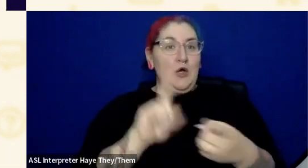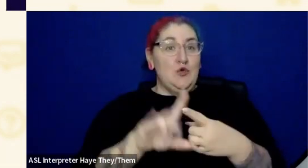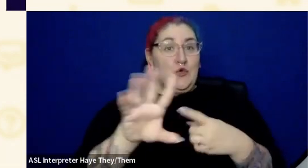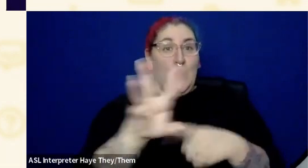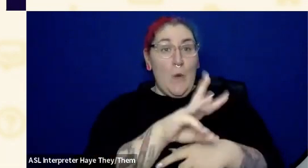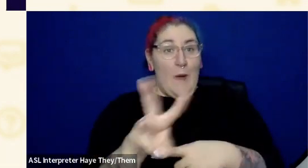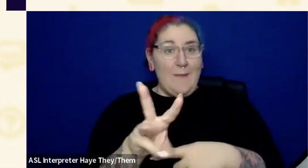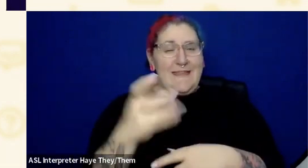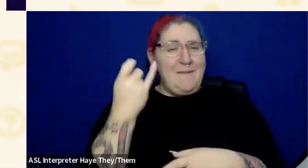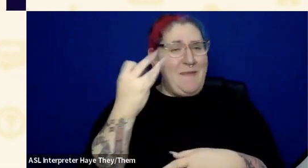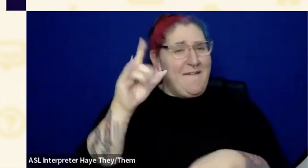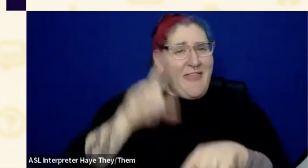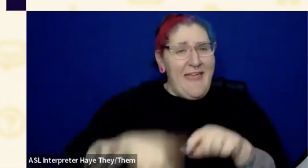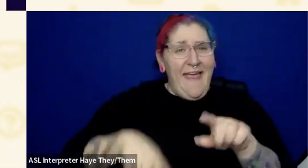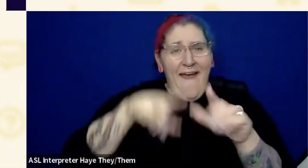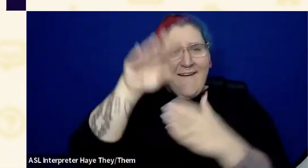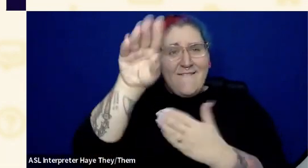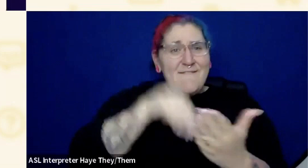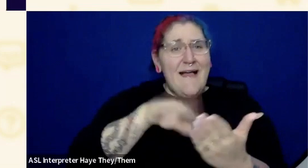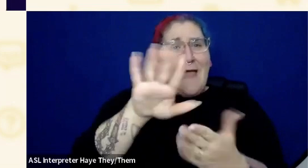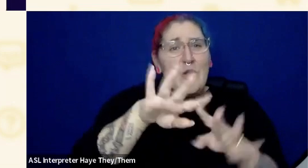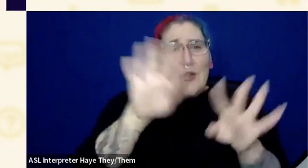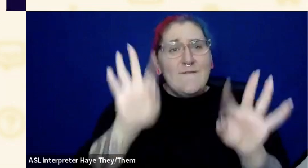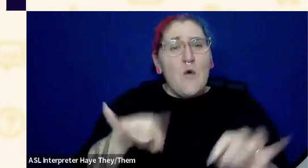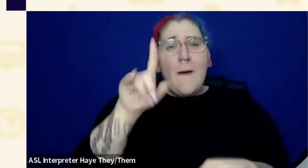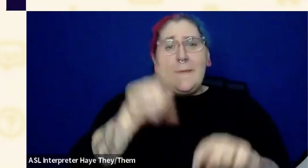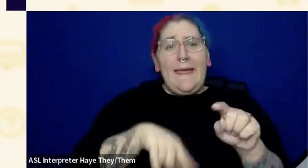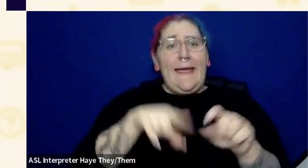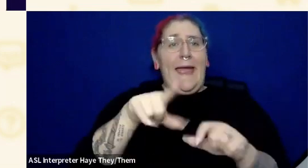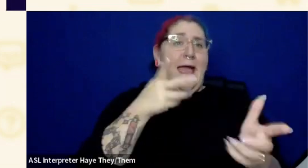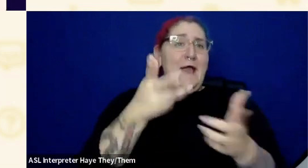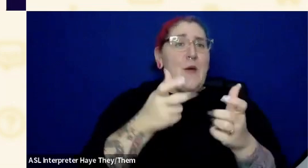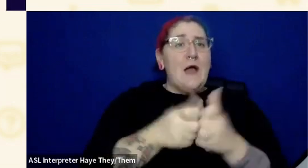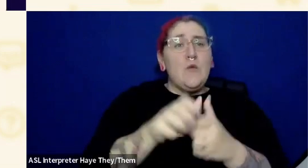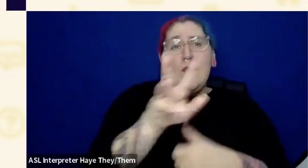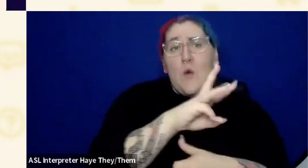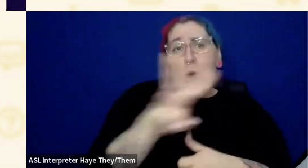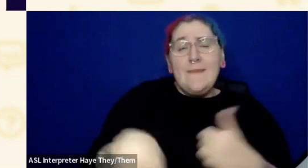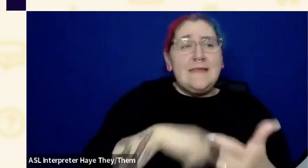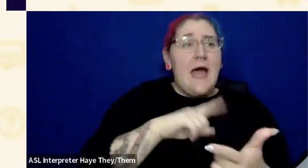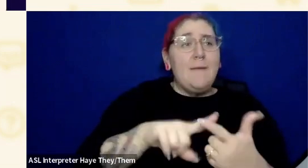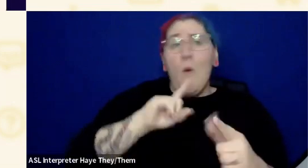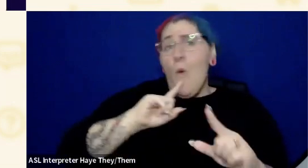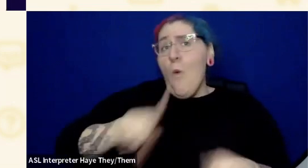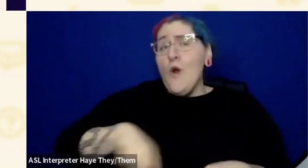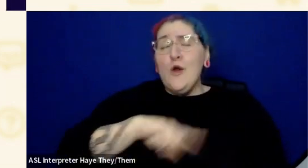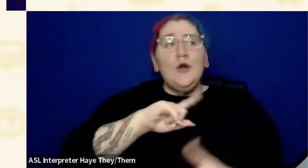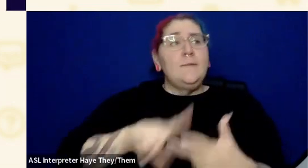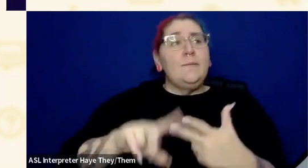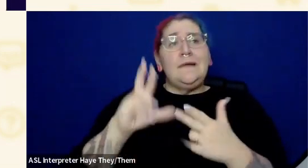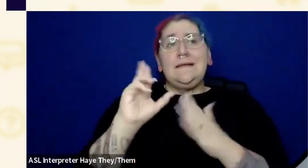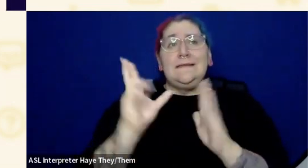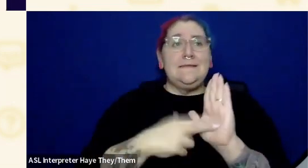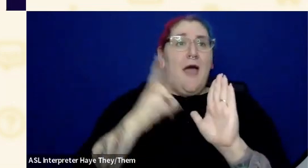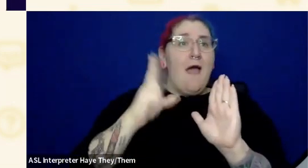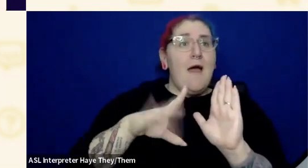they can't place an order, they can't register for your event, or fill out your survey. But making an accessible form can be intimidating.